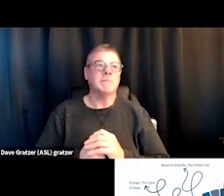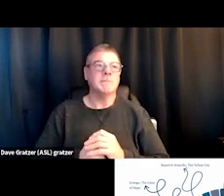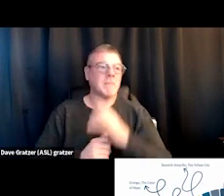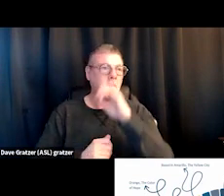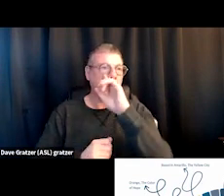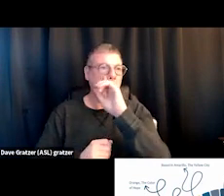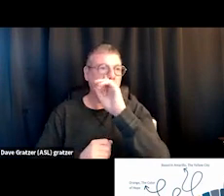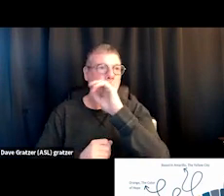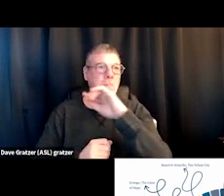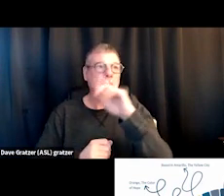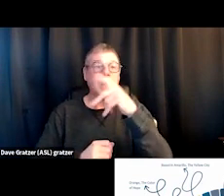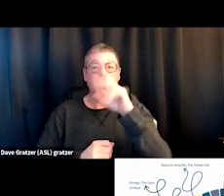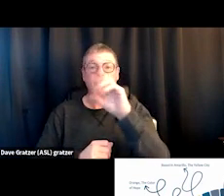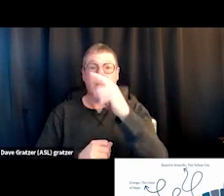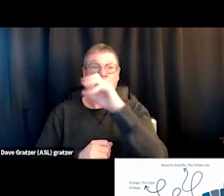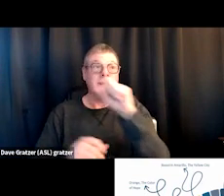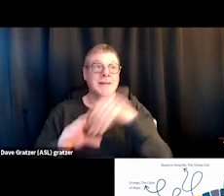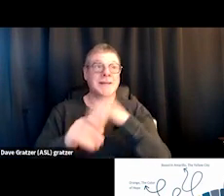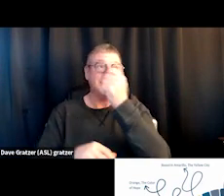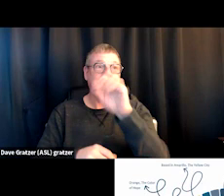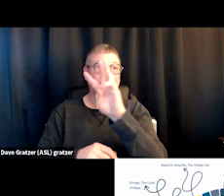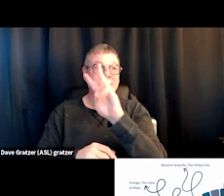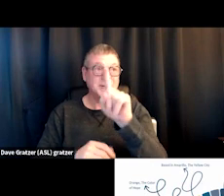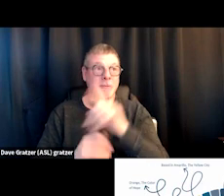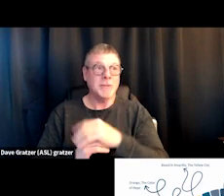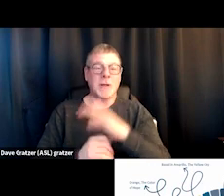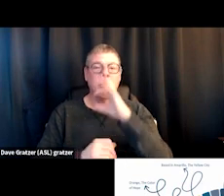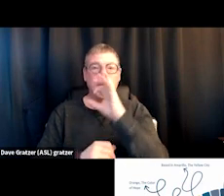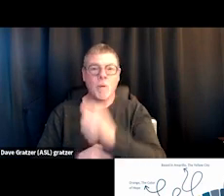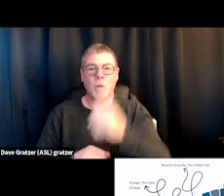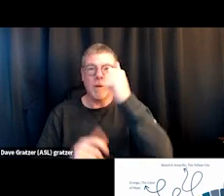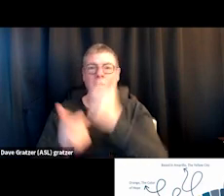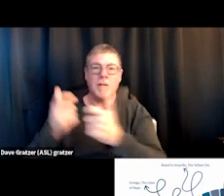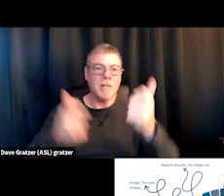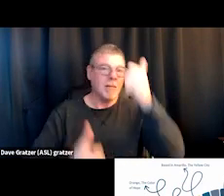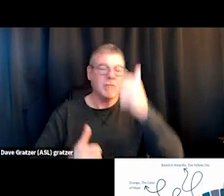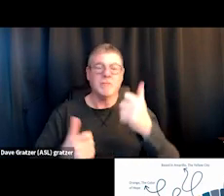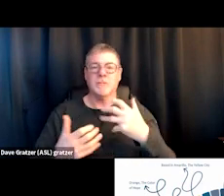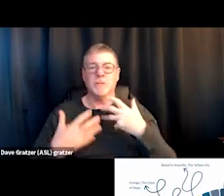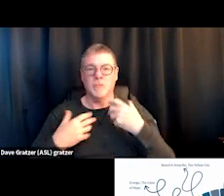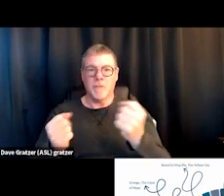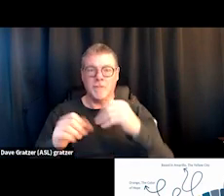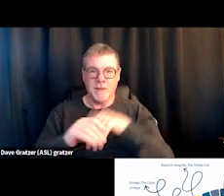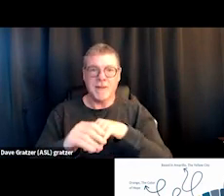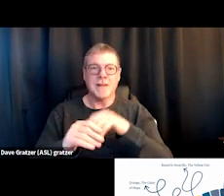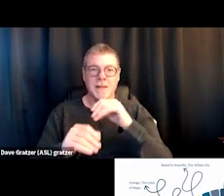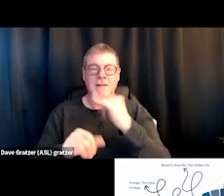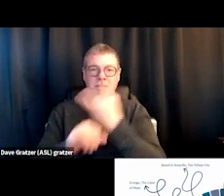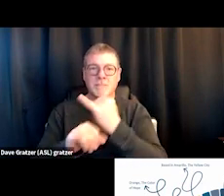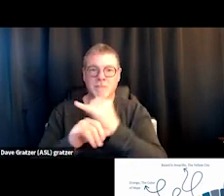Progress House was founded in 1961, so it's the oldest and largest recovery residence in Indiana.